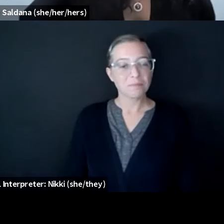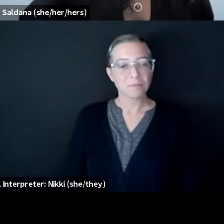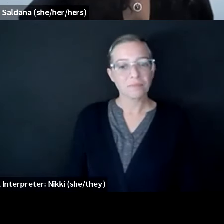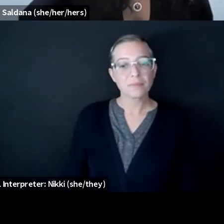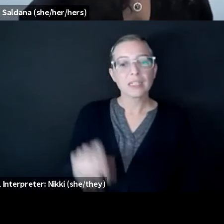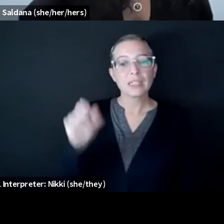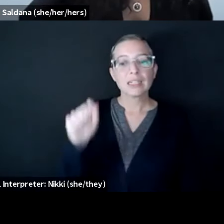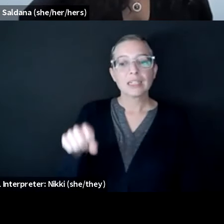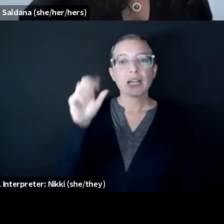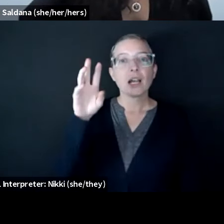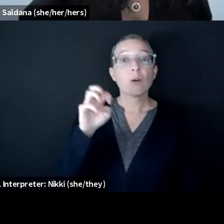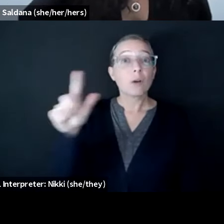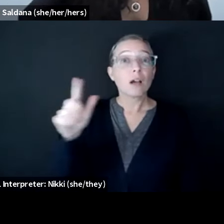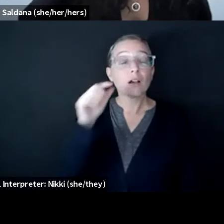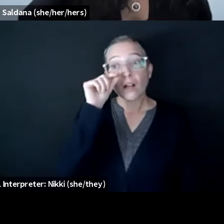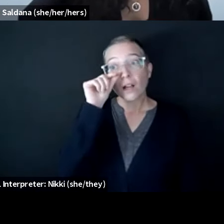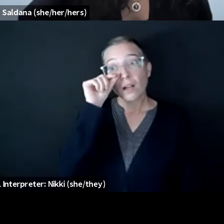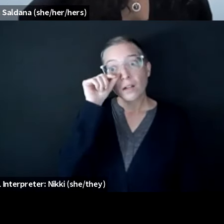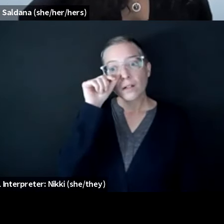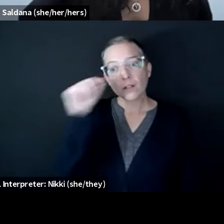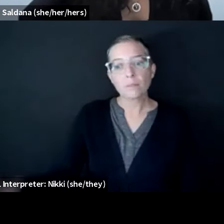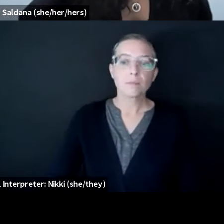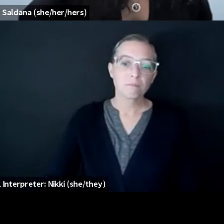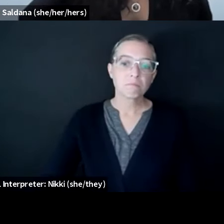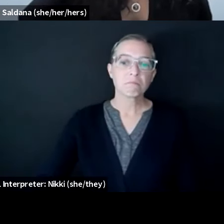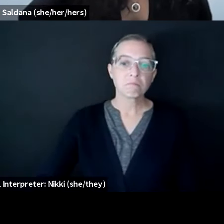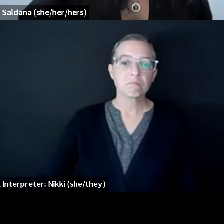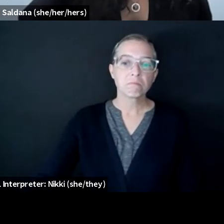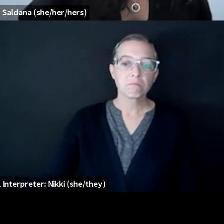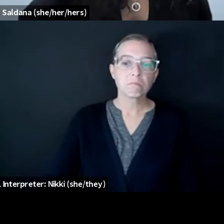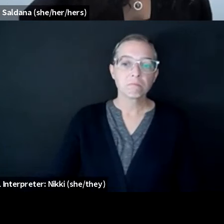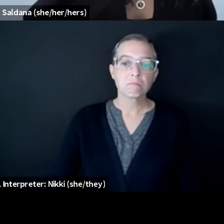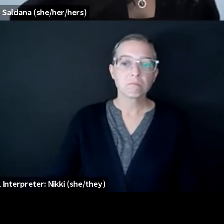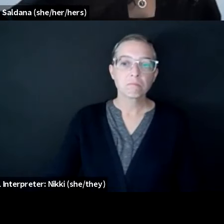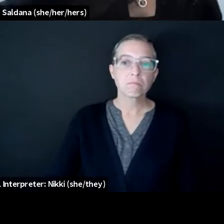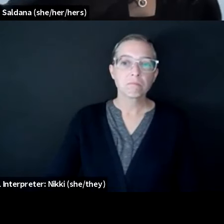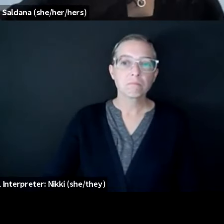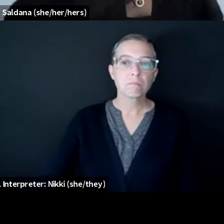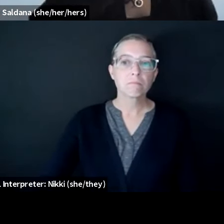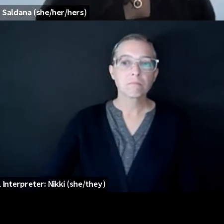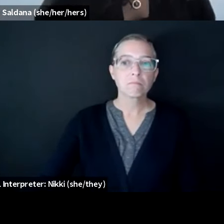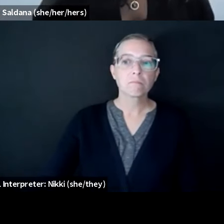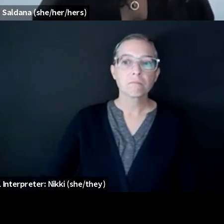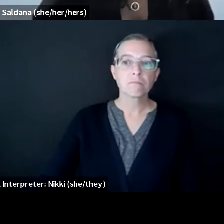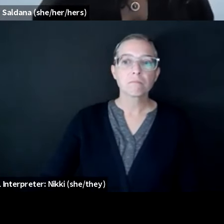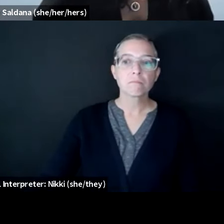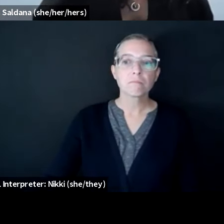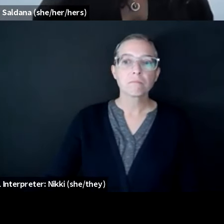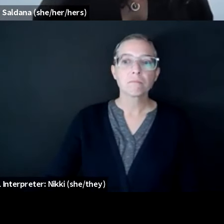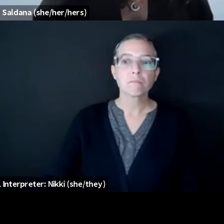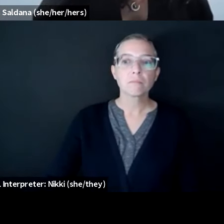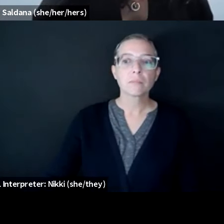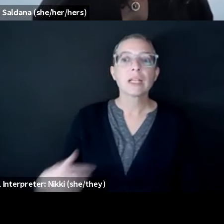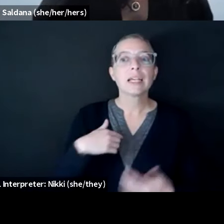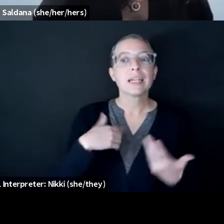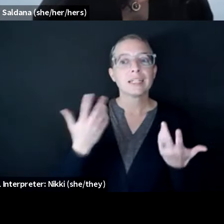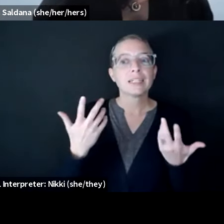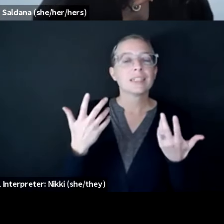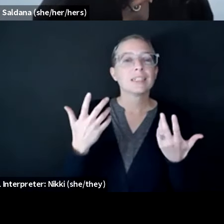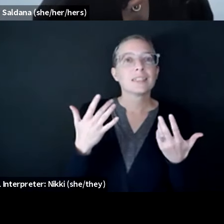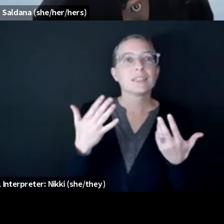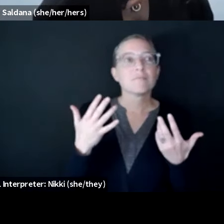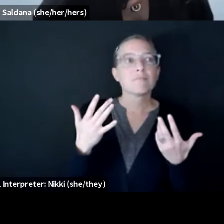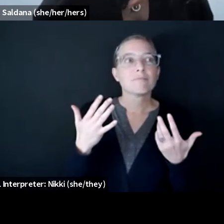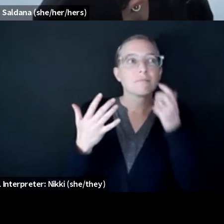Kris Krasnowski: With with at that point townies had some resources that you older Americans act, they were not mandated to do these programs.